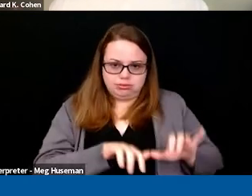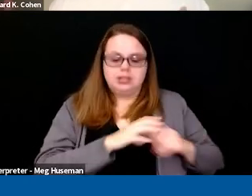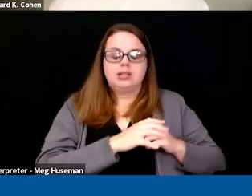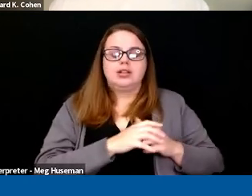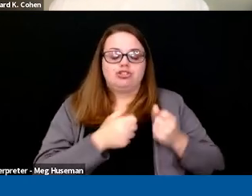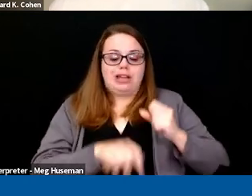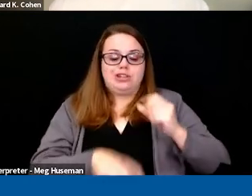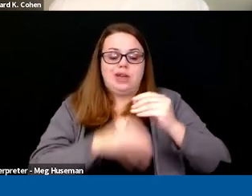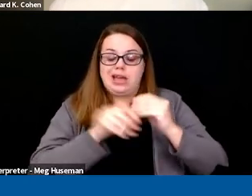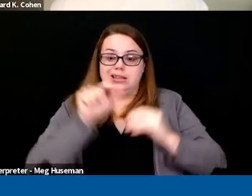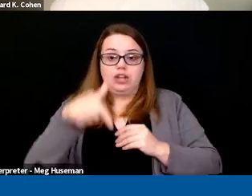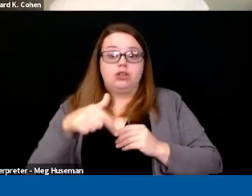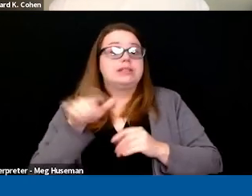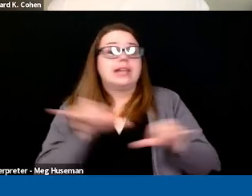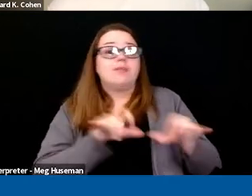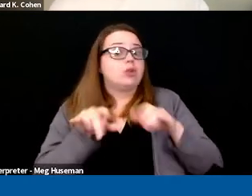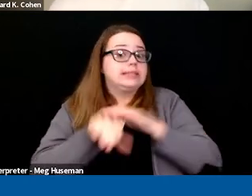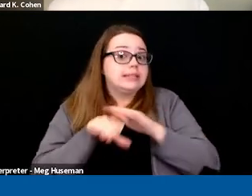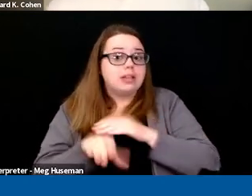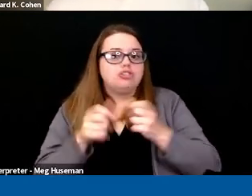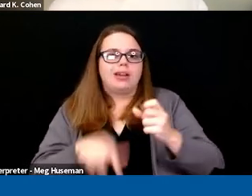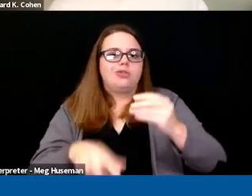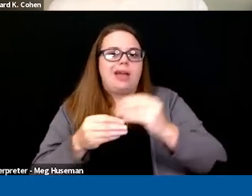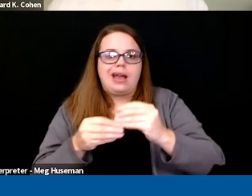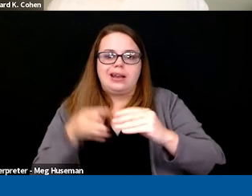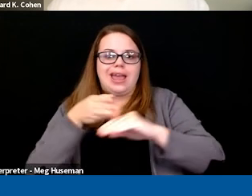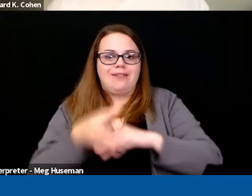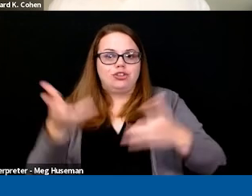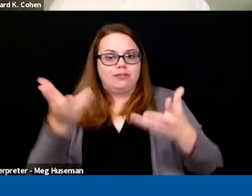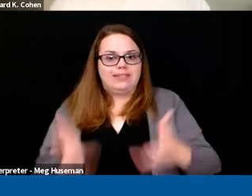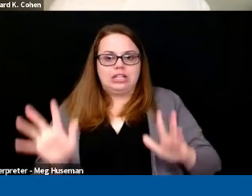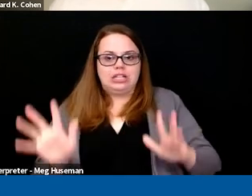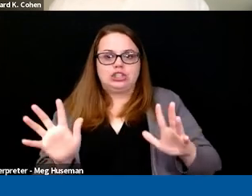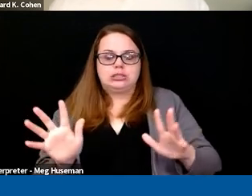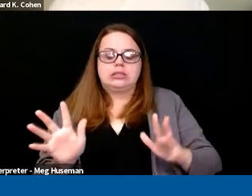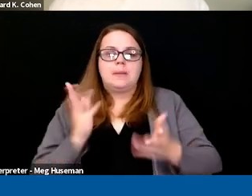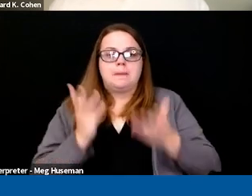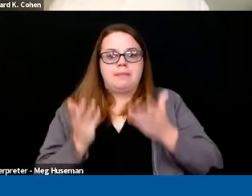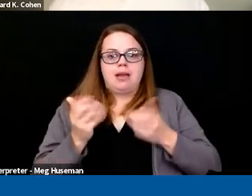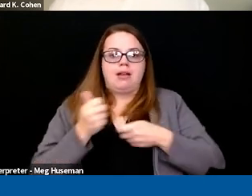and this is the same for accessibility in general, but trying to add it after the fact may cause you some heartache.